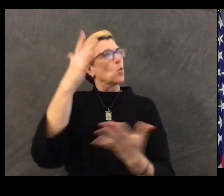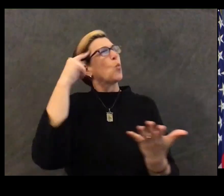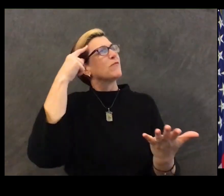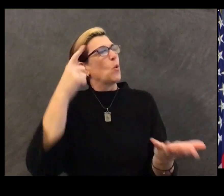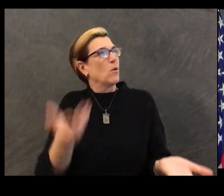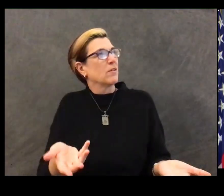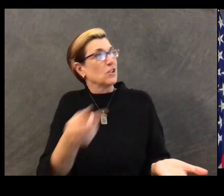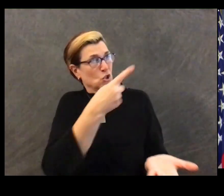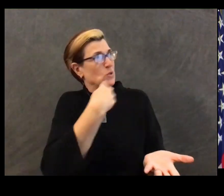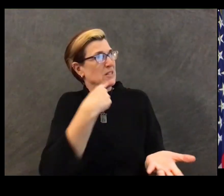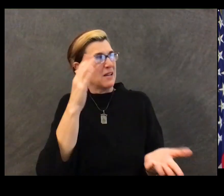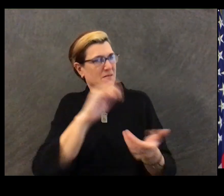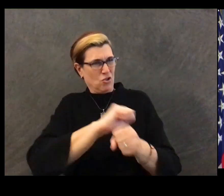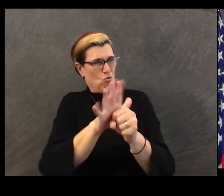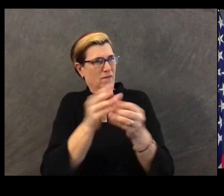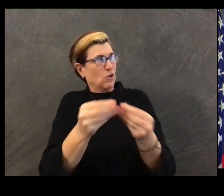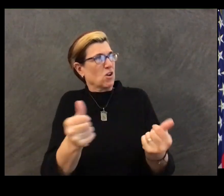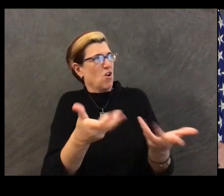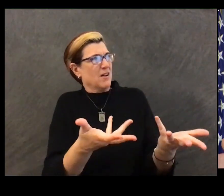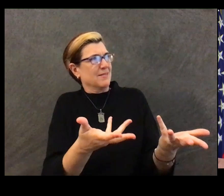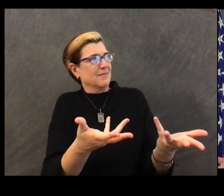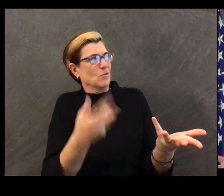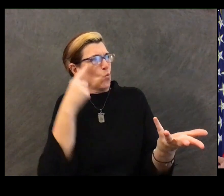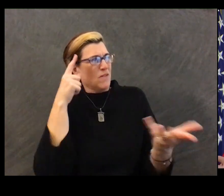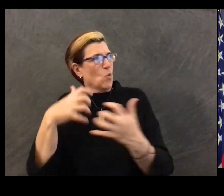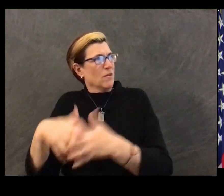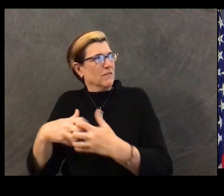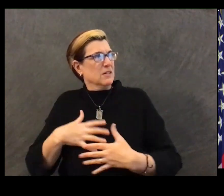something else could come I mean we didn't know about Corona now we know